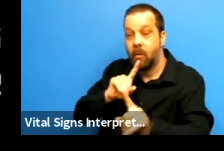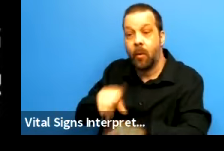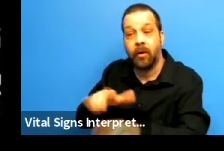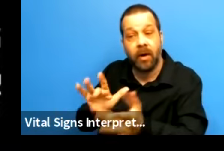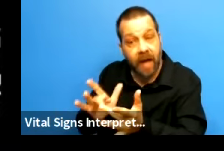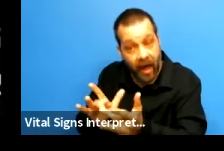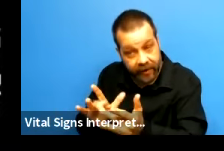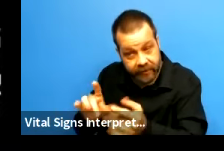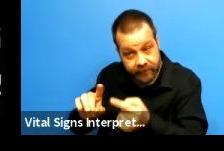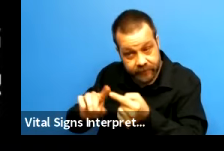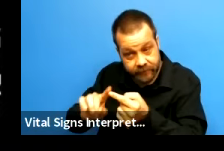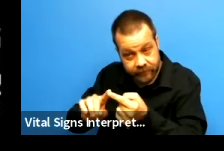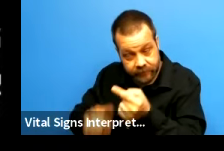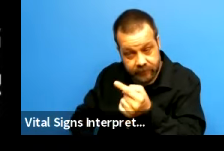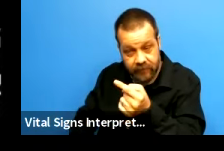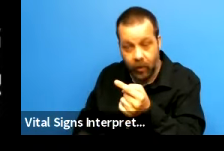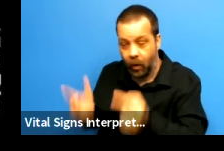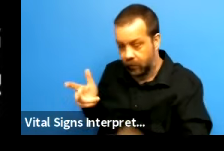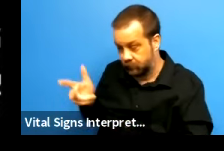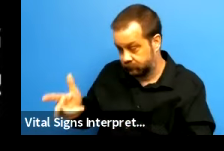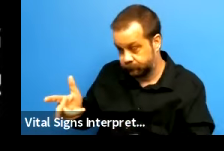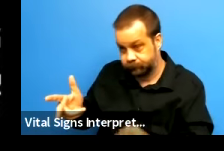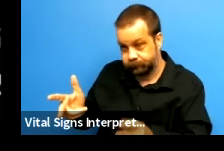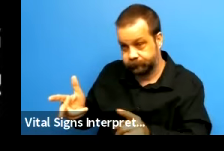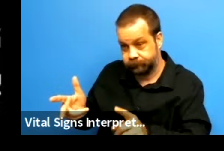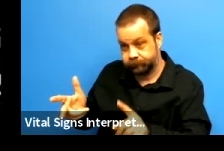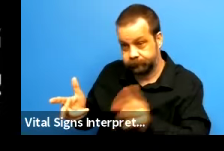do curbside pickup or no contact delivery.